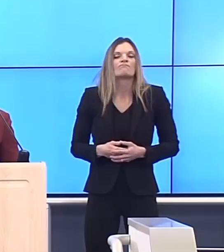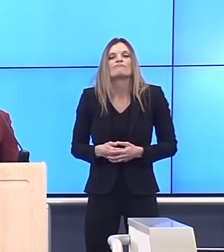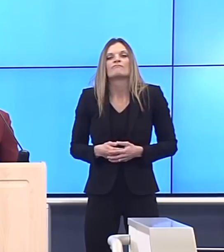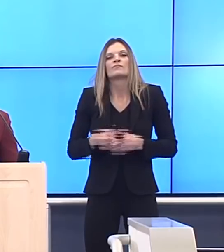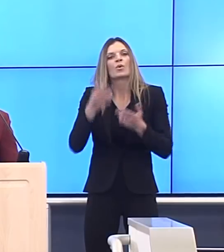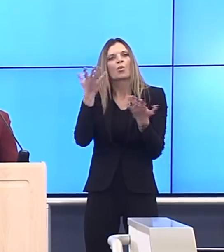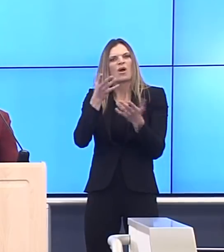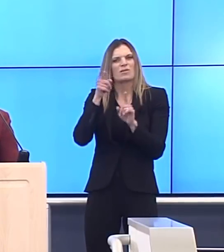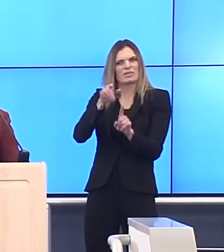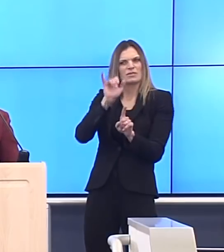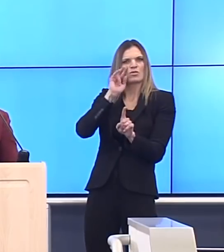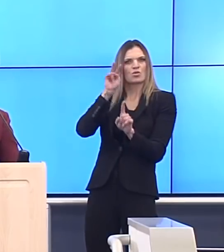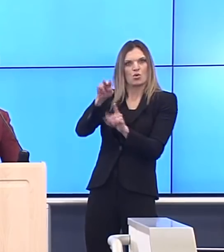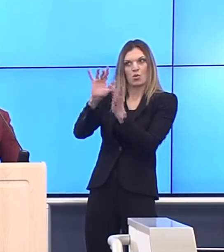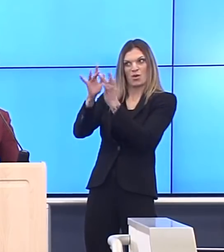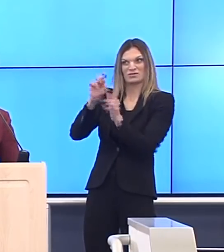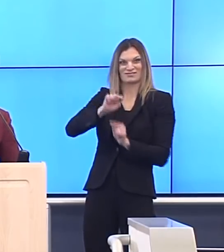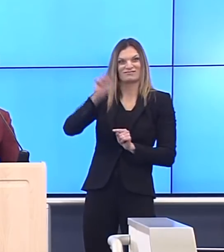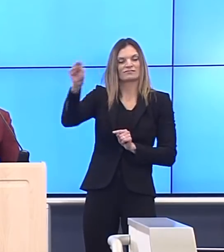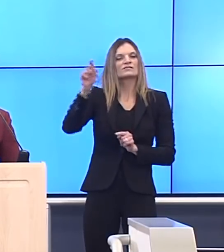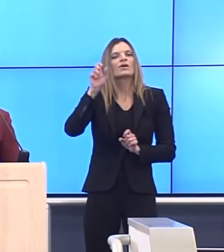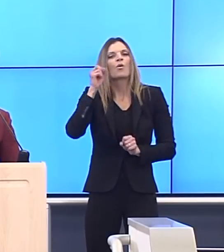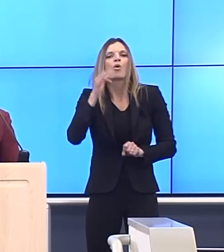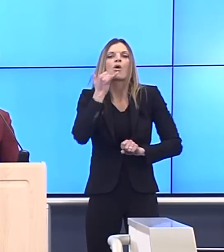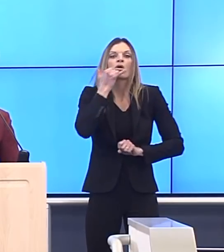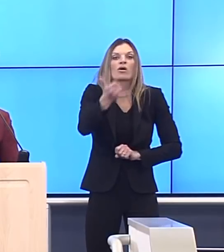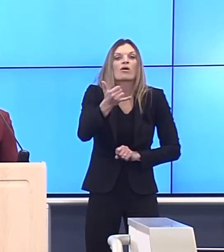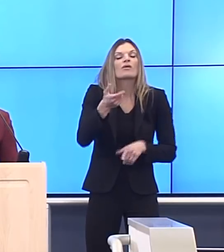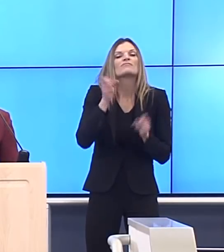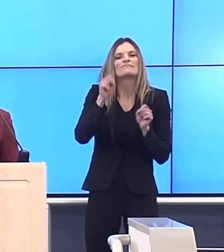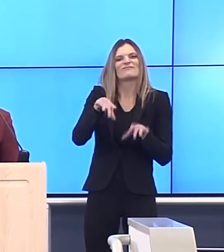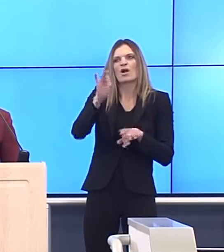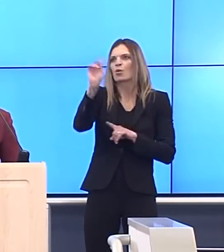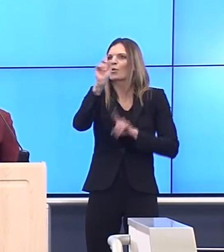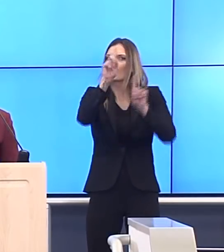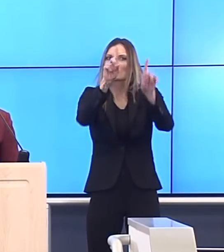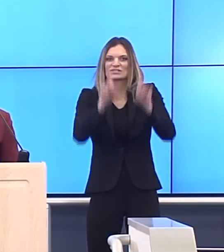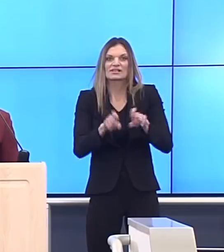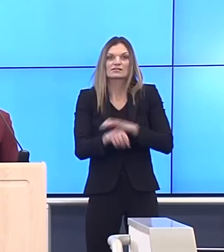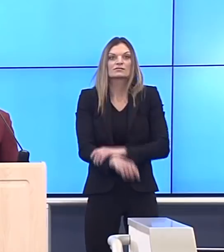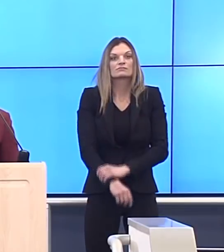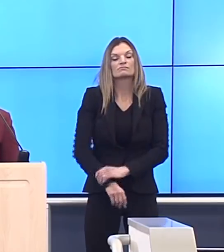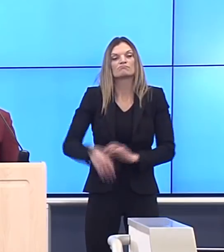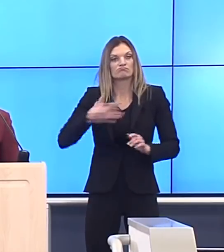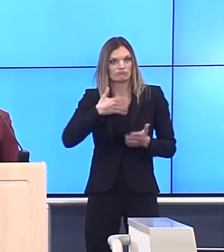YOU CAN CALL 2, 1, 1, THEY CAN HELP YOU FIND A TESTING SITE NEAR YOU, MANY OF WHICH ARE